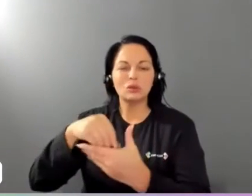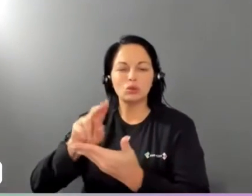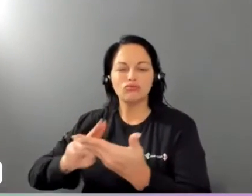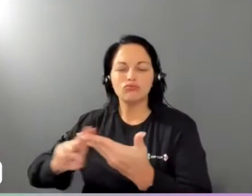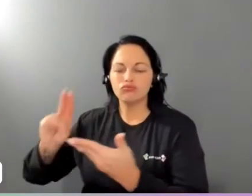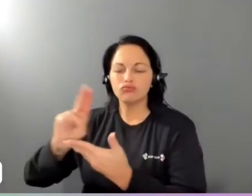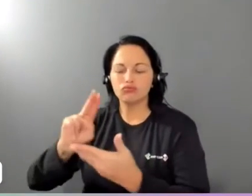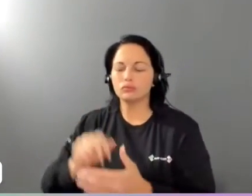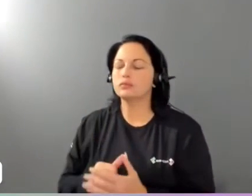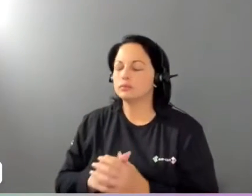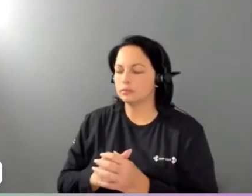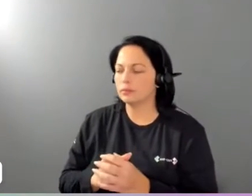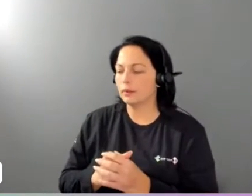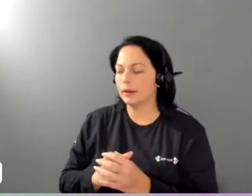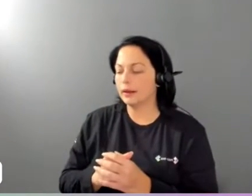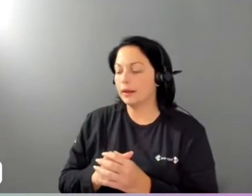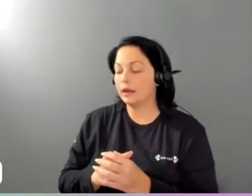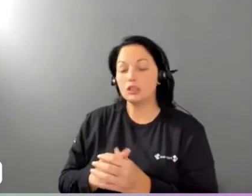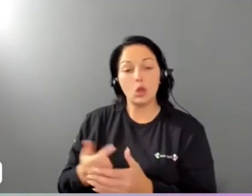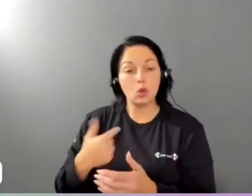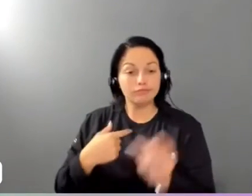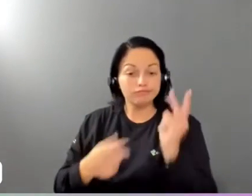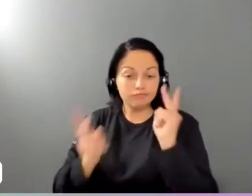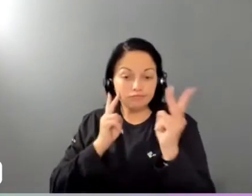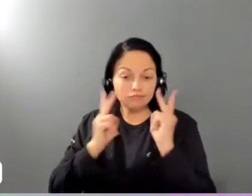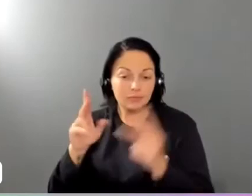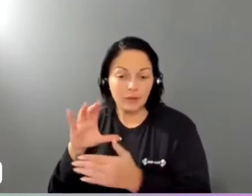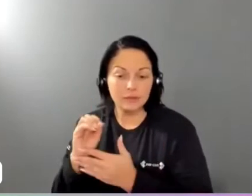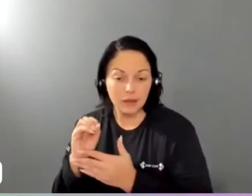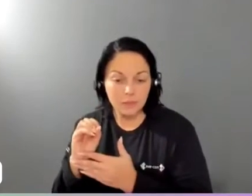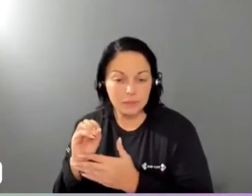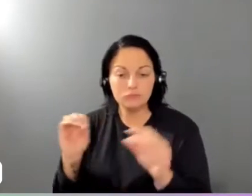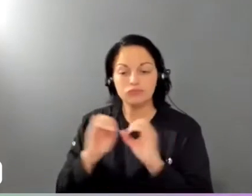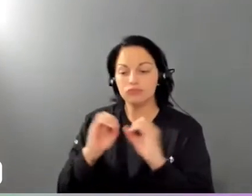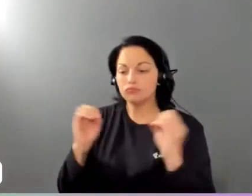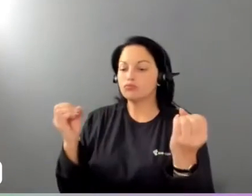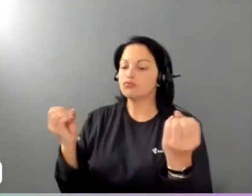in Zoom for example, incredibly that were helpful in driving driving inclusion. So